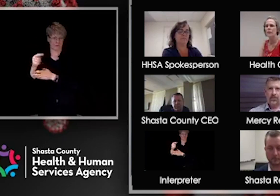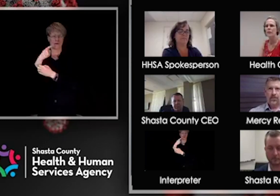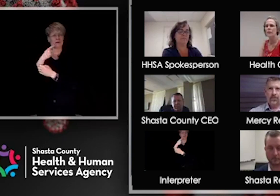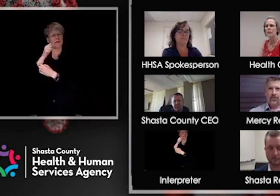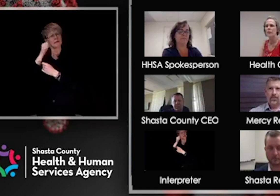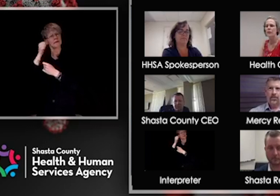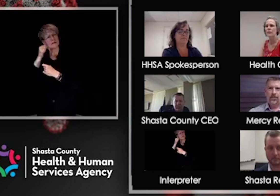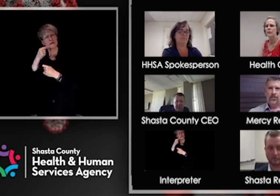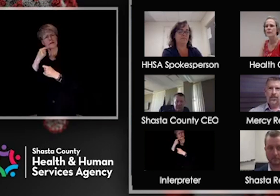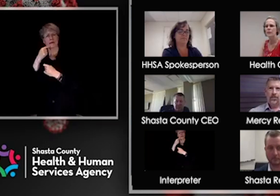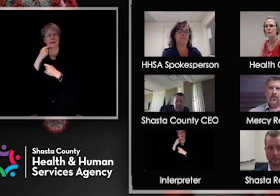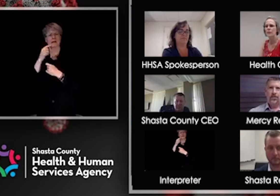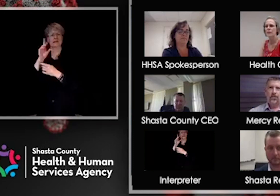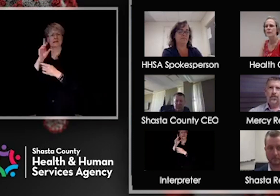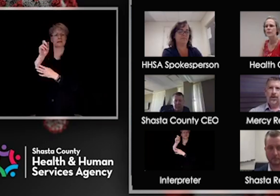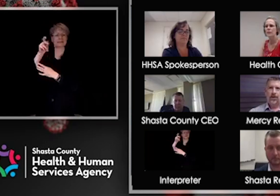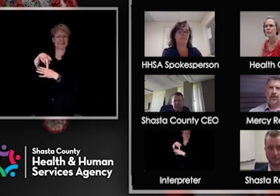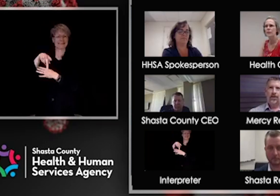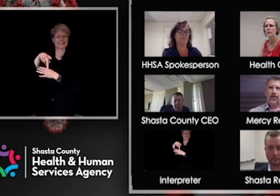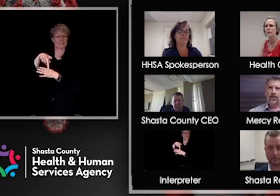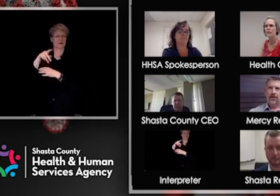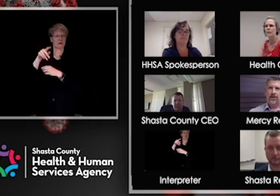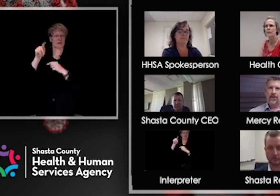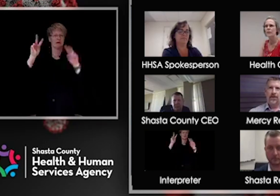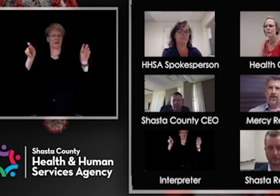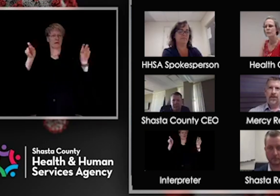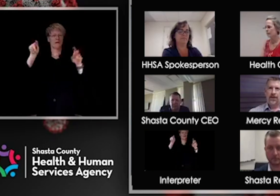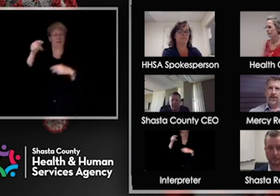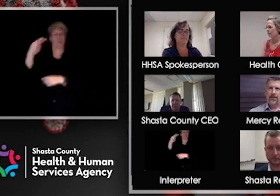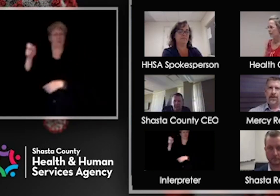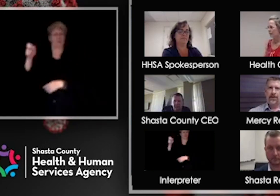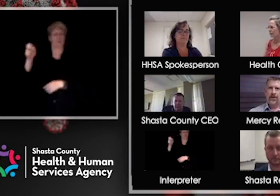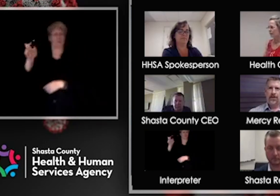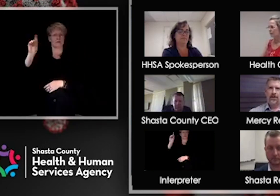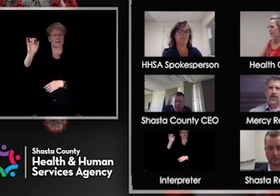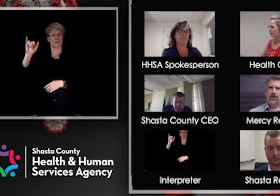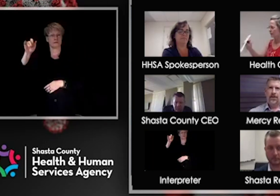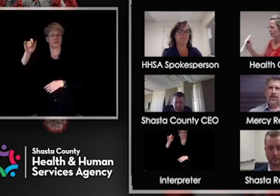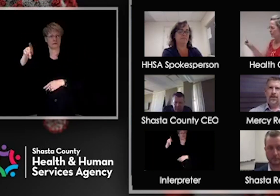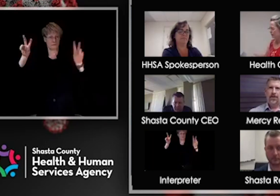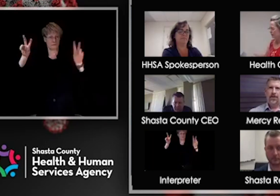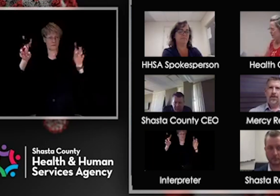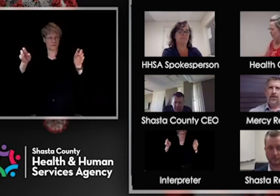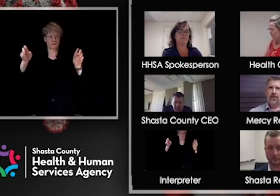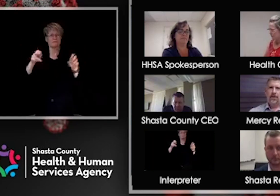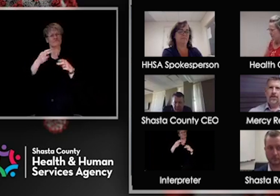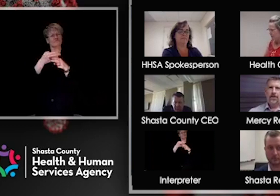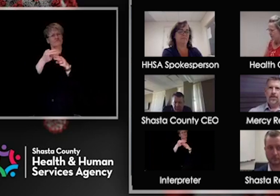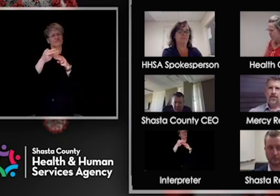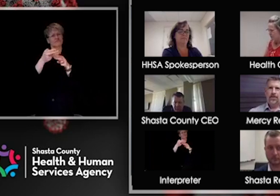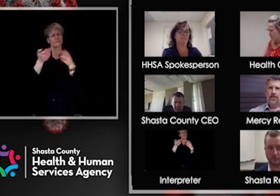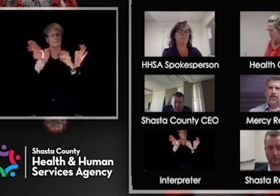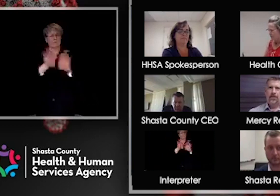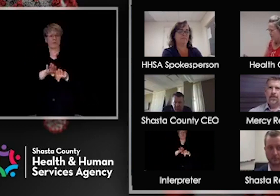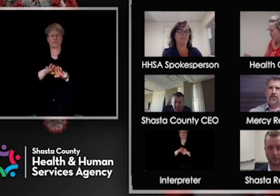announced on their website, or on their Facebook page that they decided to close after all